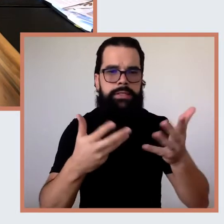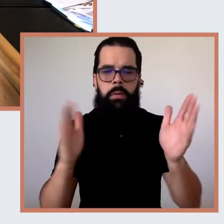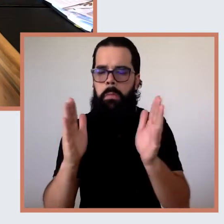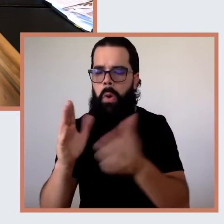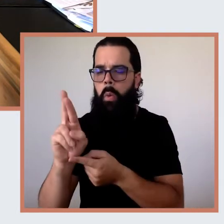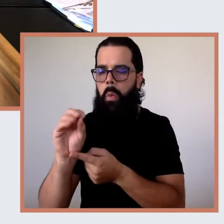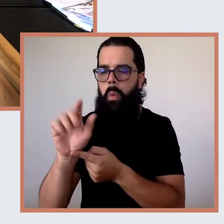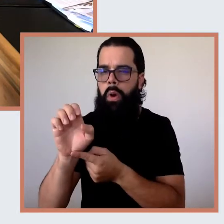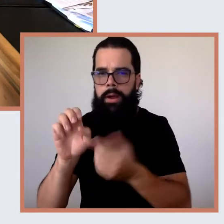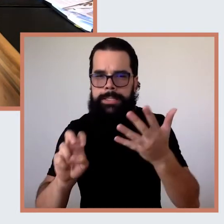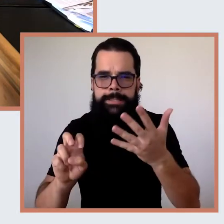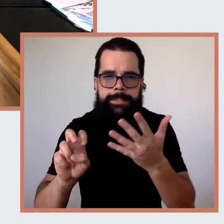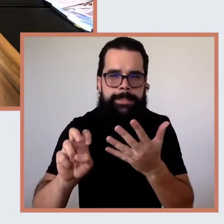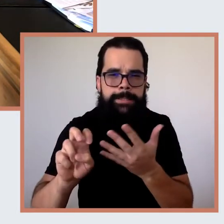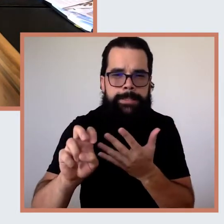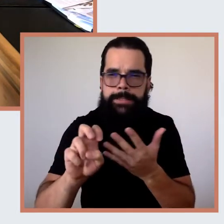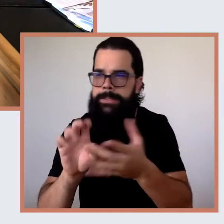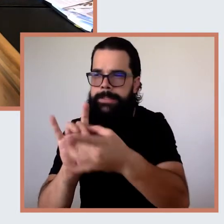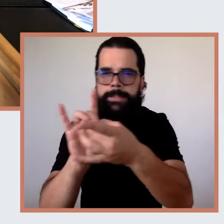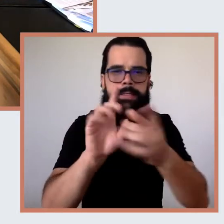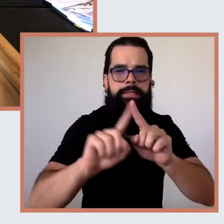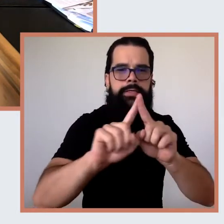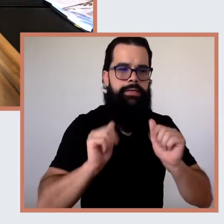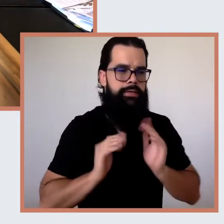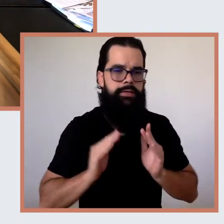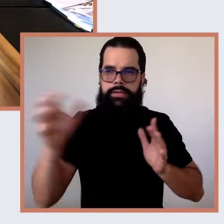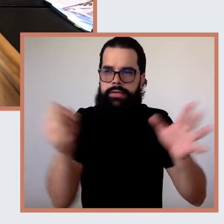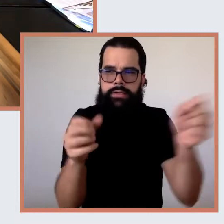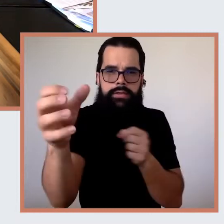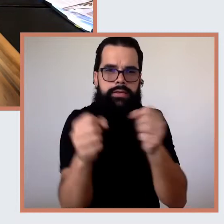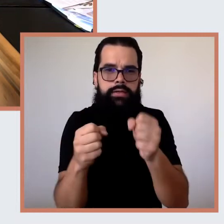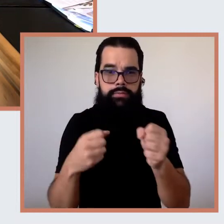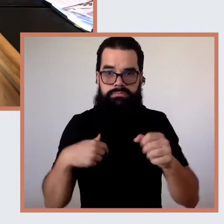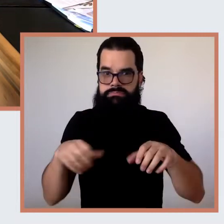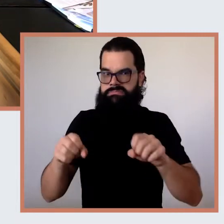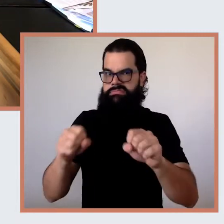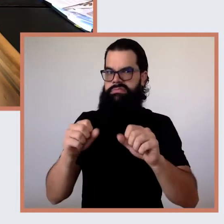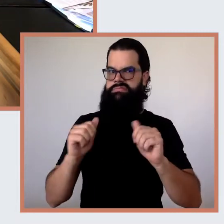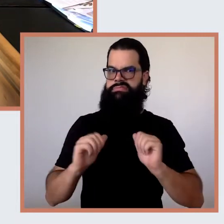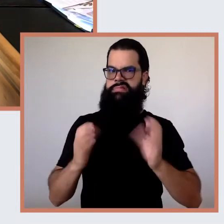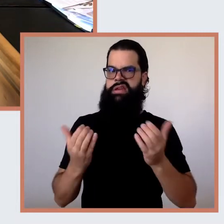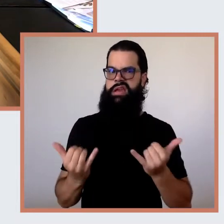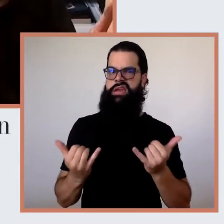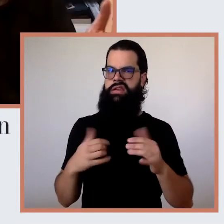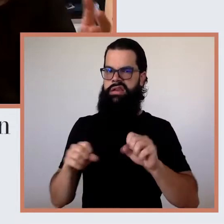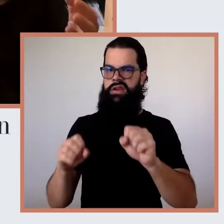I was able look at a very small role and that started to parlay into other jobs as an actor and other jobs. And then I was in an acting class,